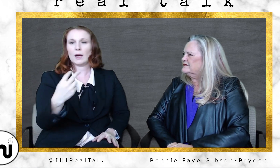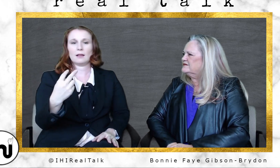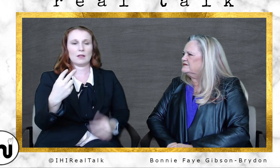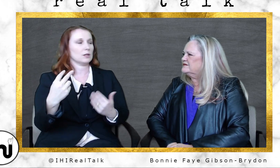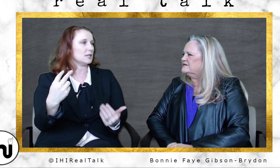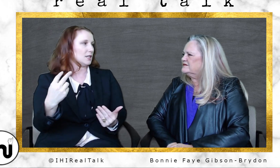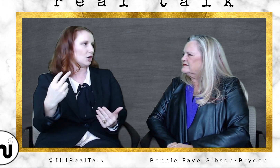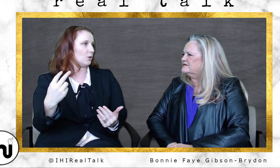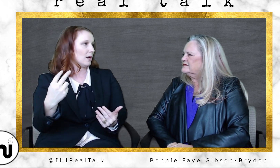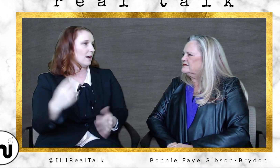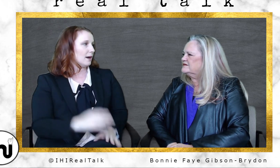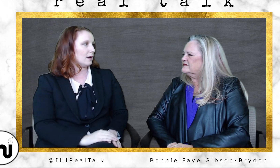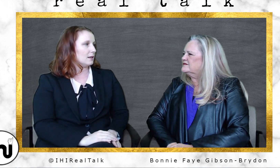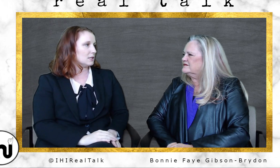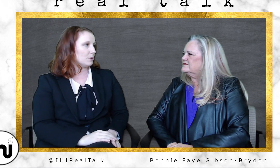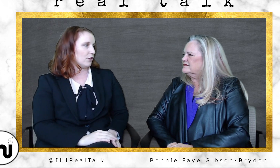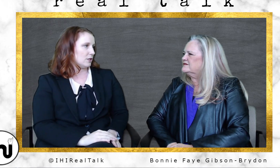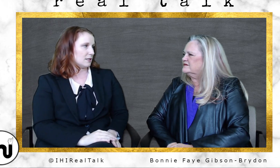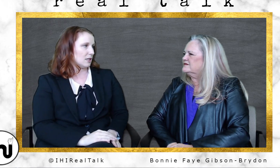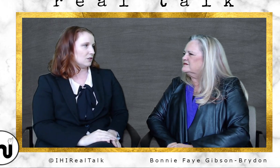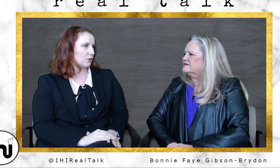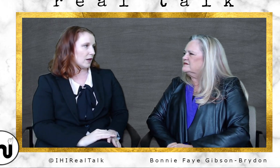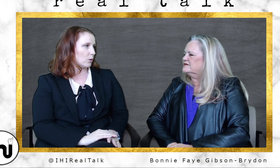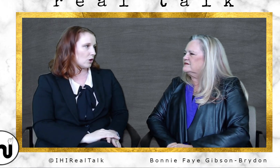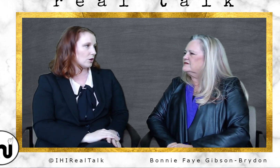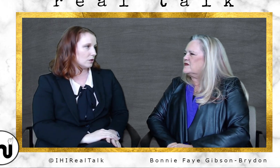And then to continue. And it's been very successful in that regard.